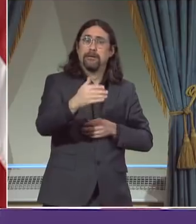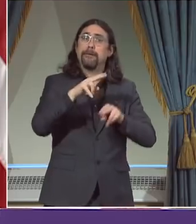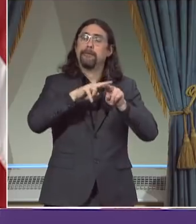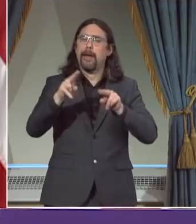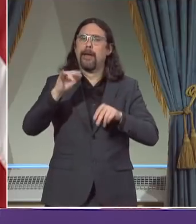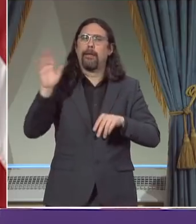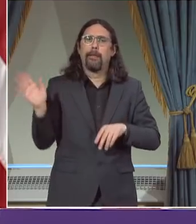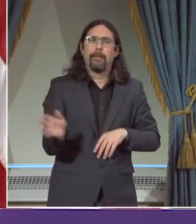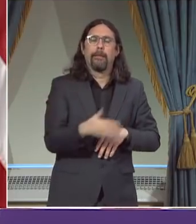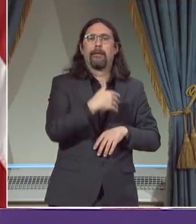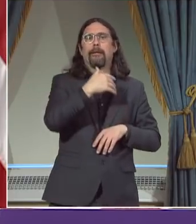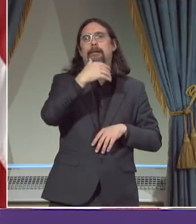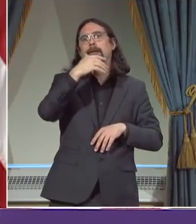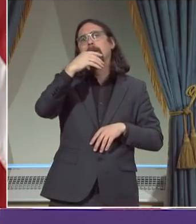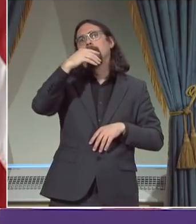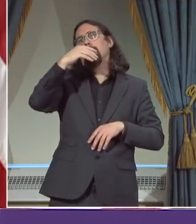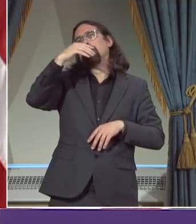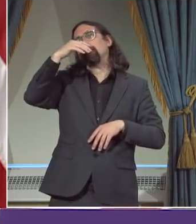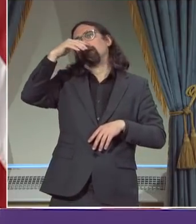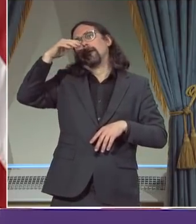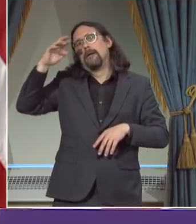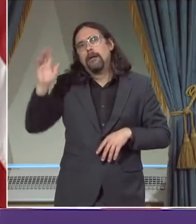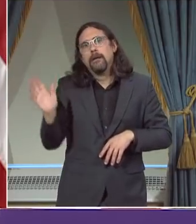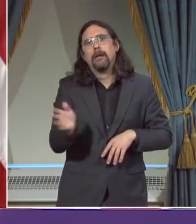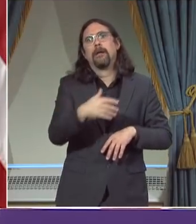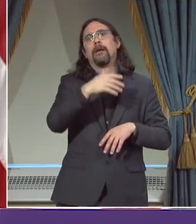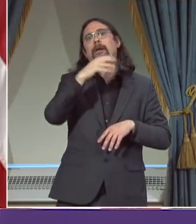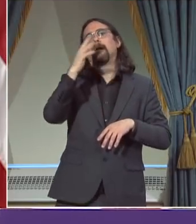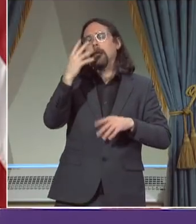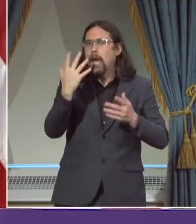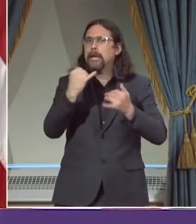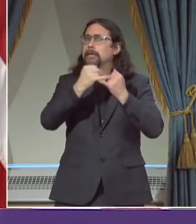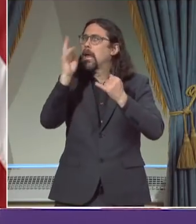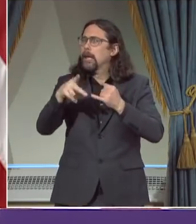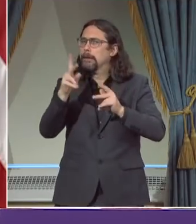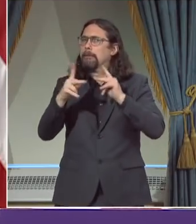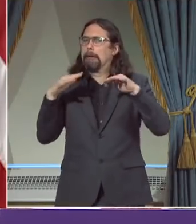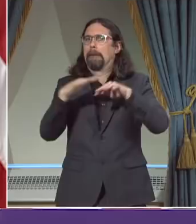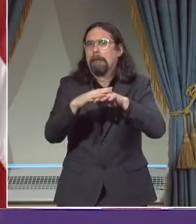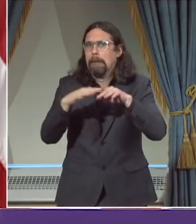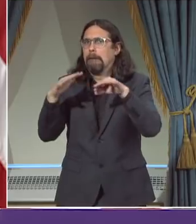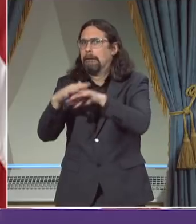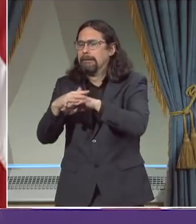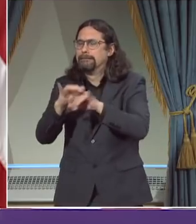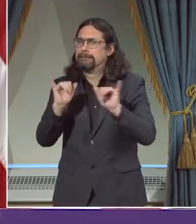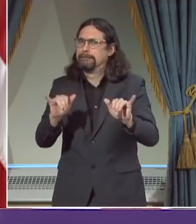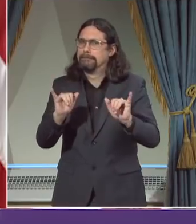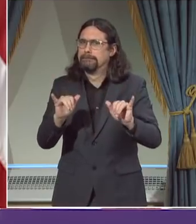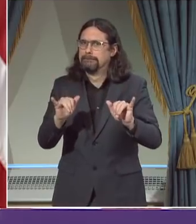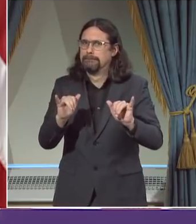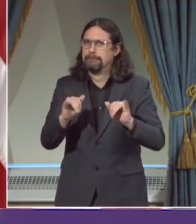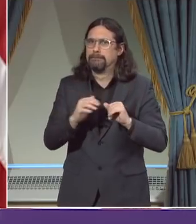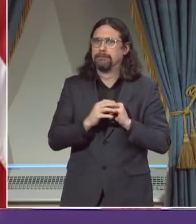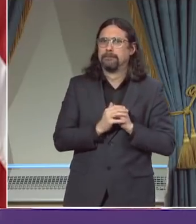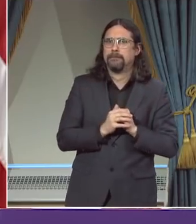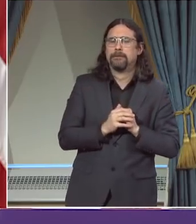CROWDING. WE ARE GOING TO WO RKTOETGHER, THE MTA AND THE NYPD TO GO A NDDO SPOT CHECKS AND IMMEDIATELY INTERVENE IF WE